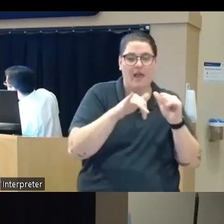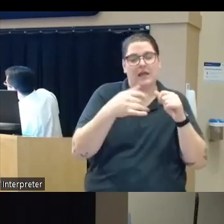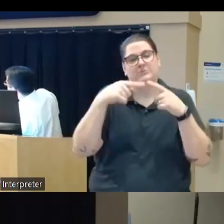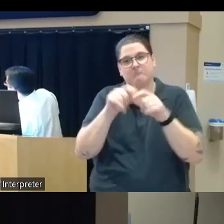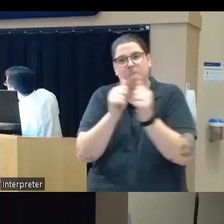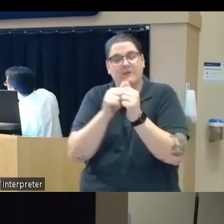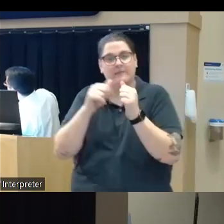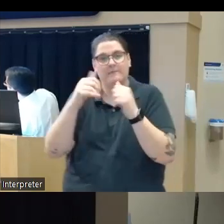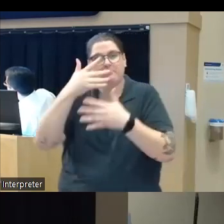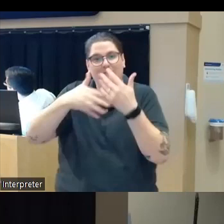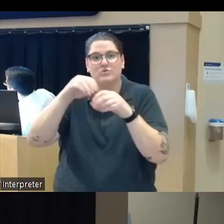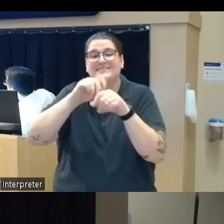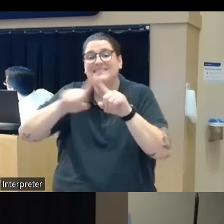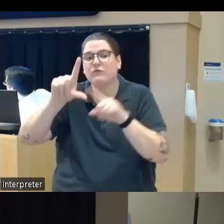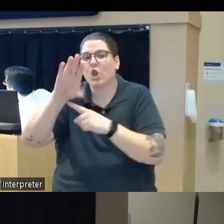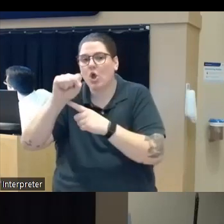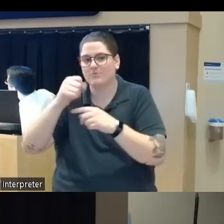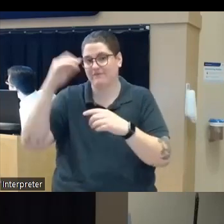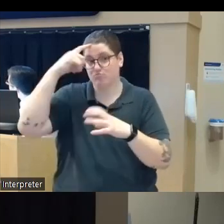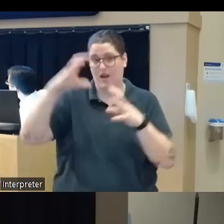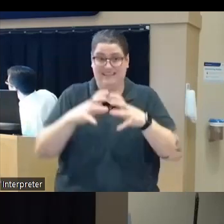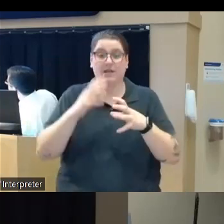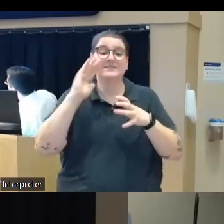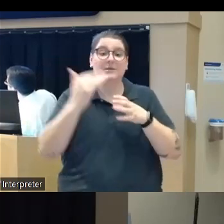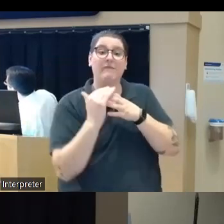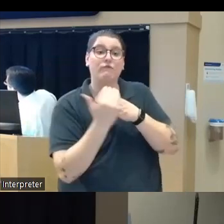different lobes of the brain and it turns out the frontal lobe ended up being the one that was most